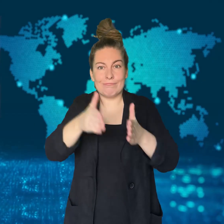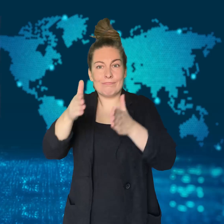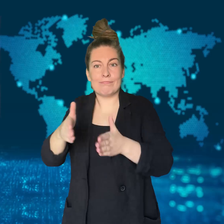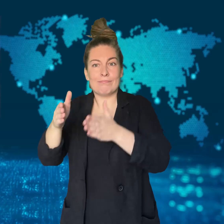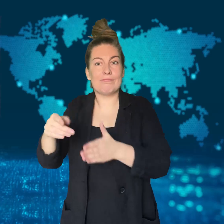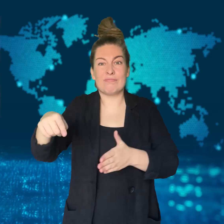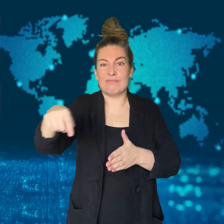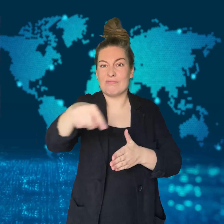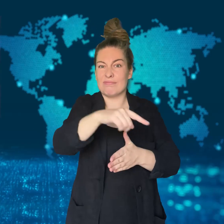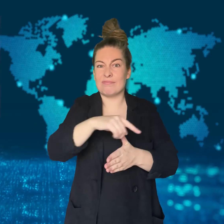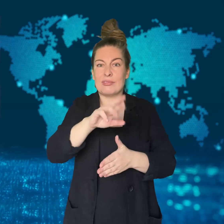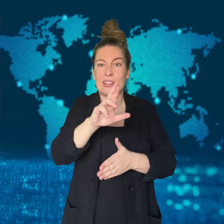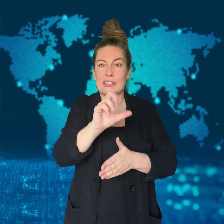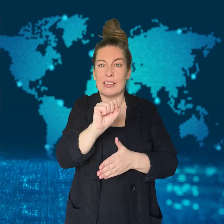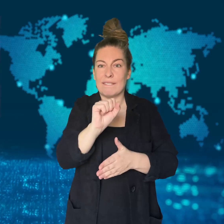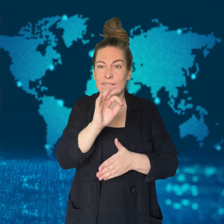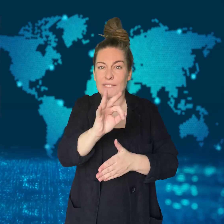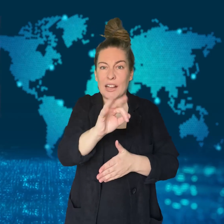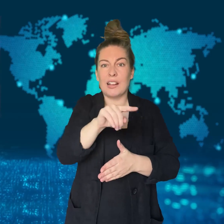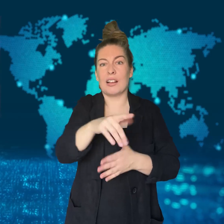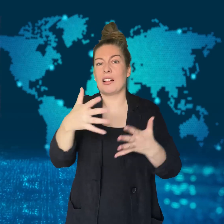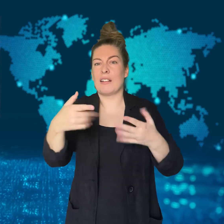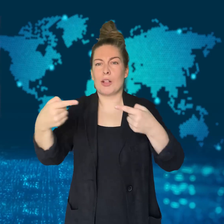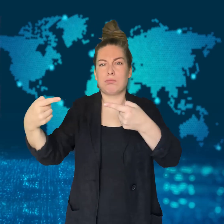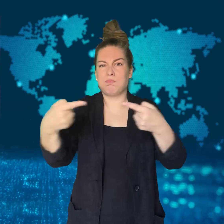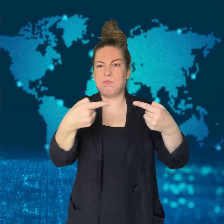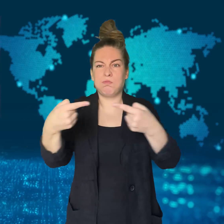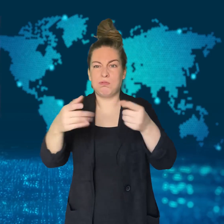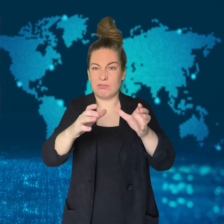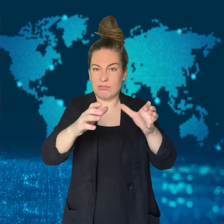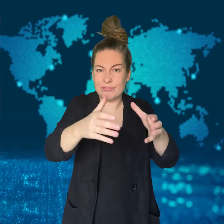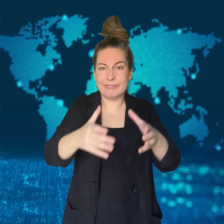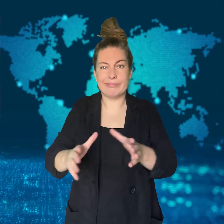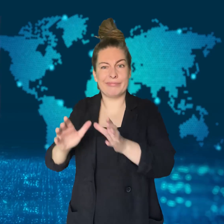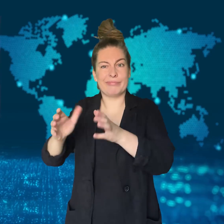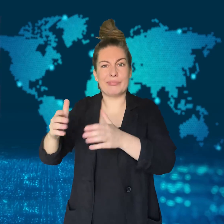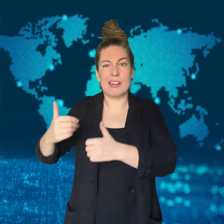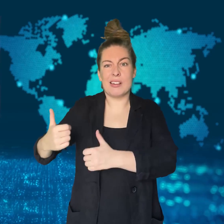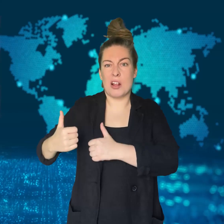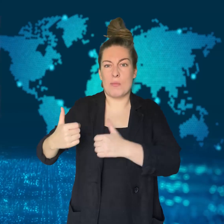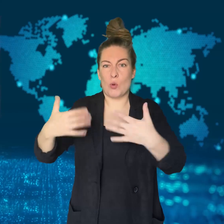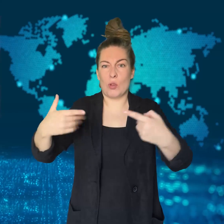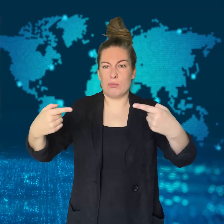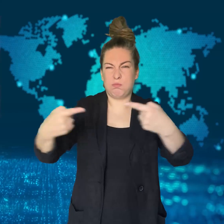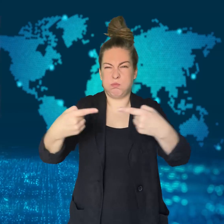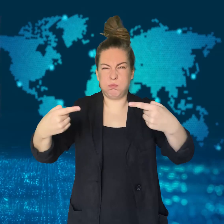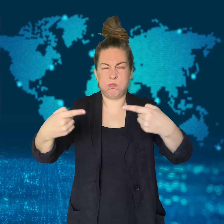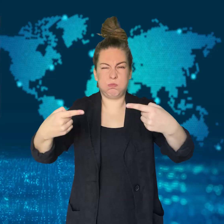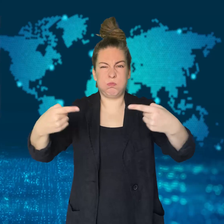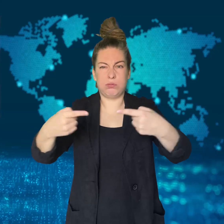are overwhelmed as they have worked to treat the injured.